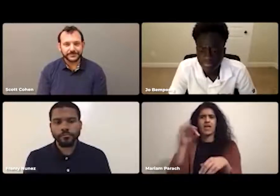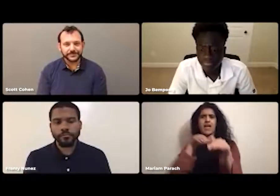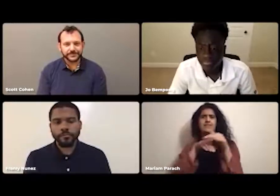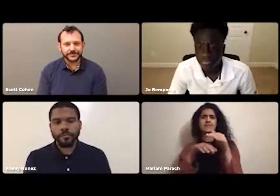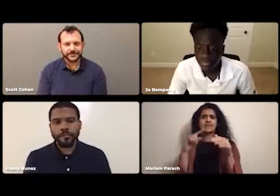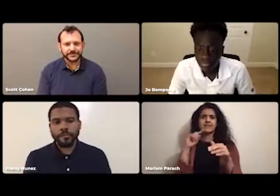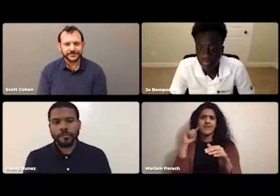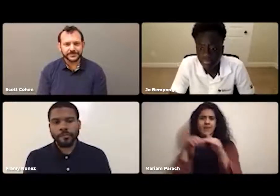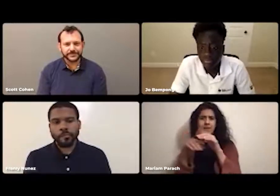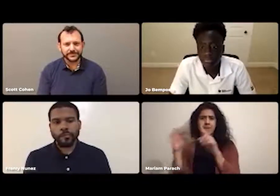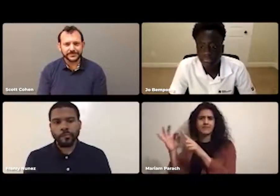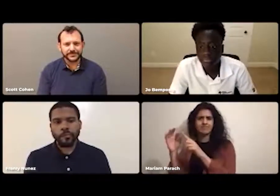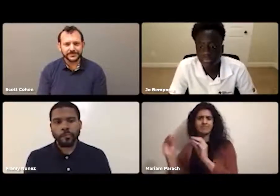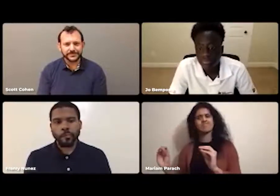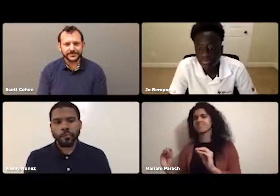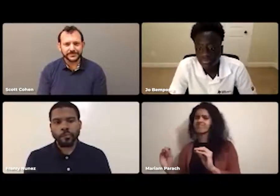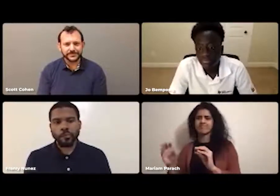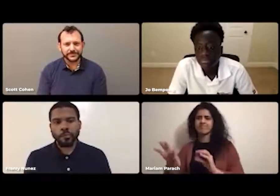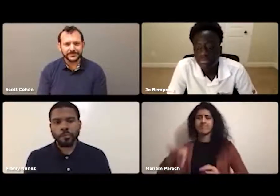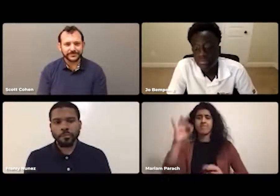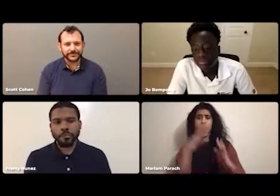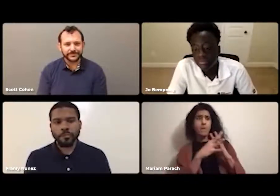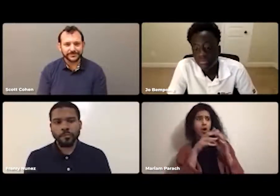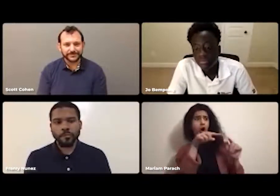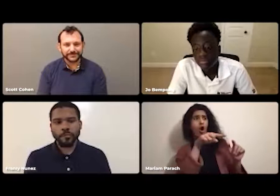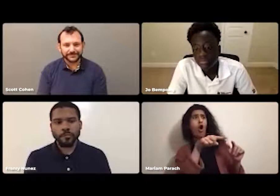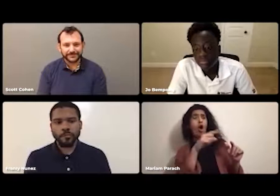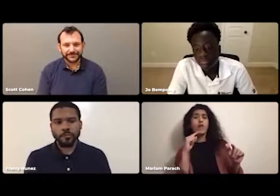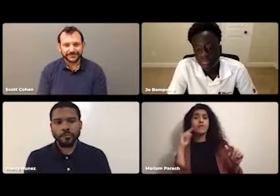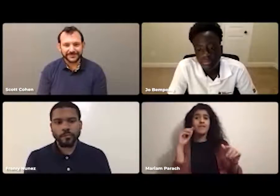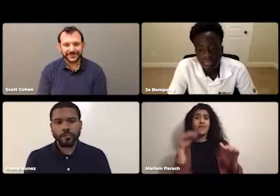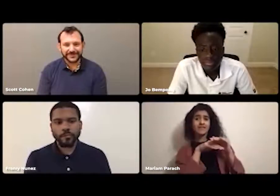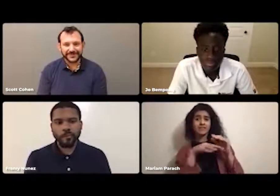I struggled to find access.